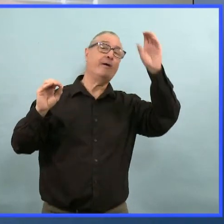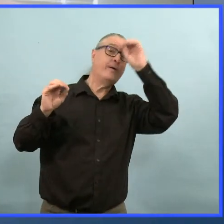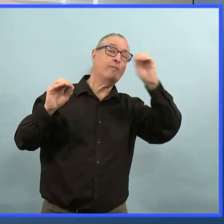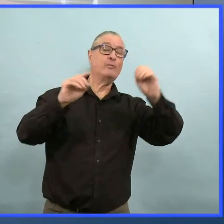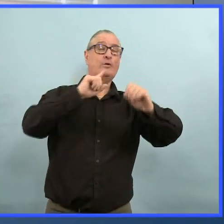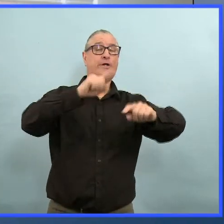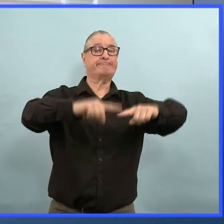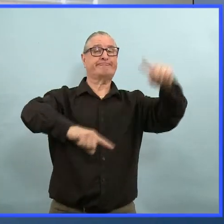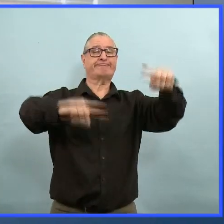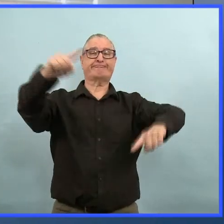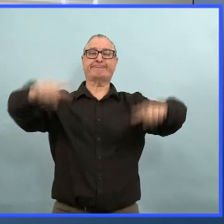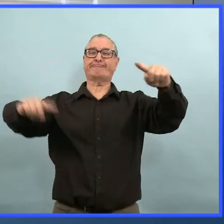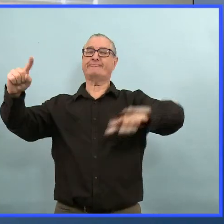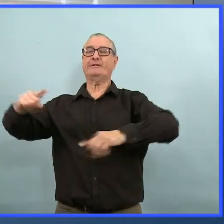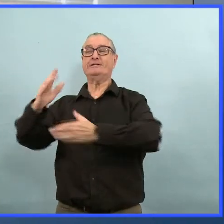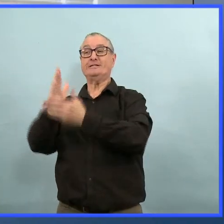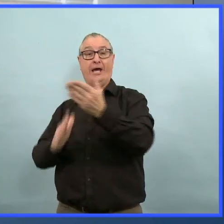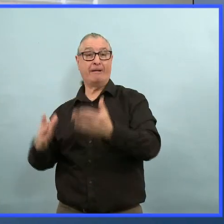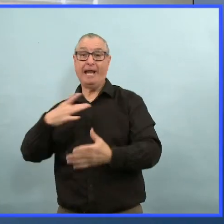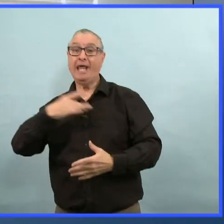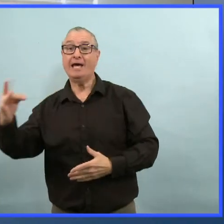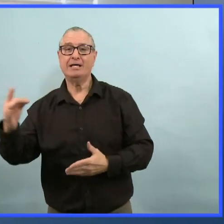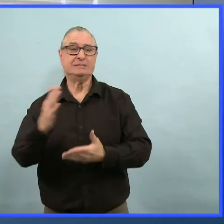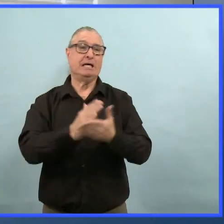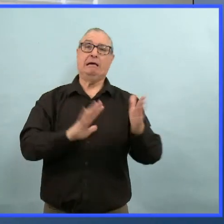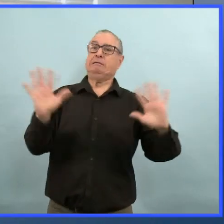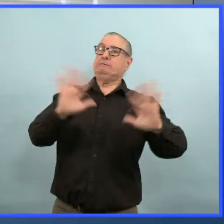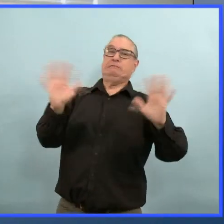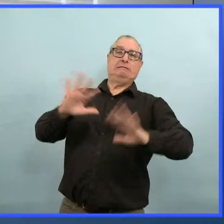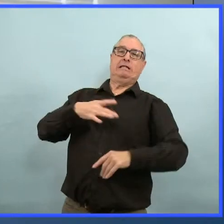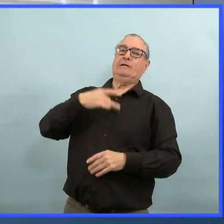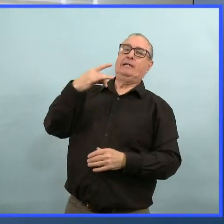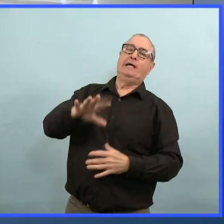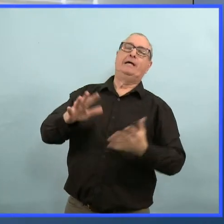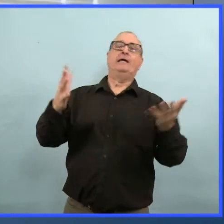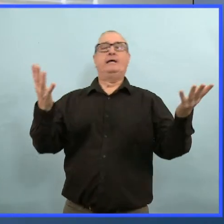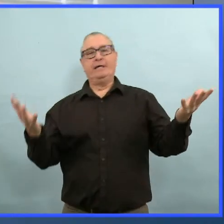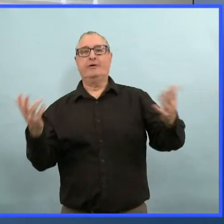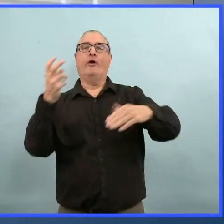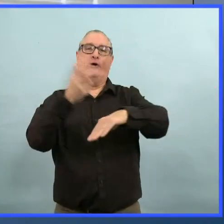so we know that this will be a difficult time for many as we transition out of these public